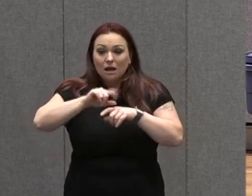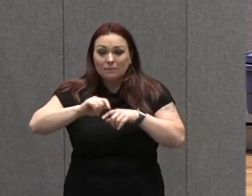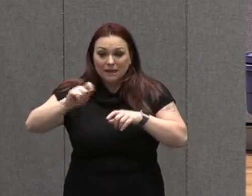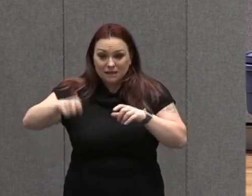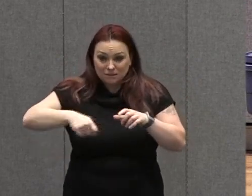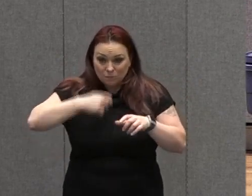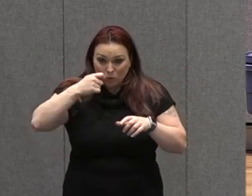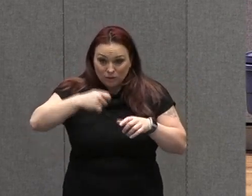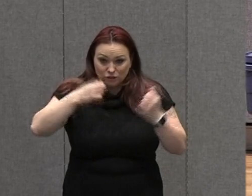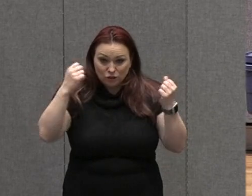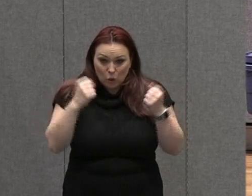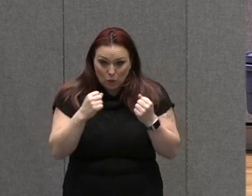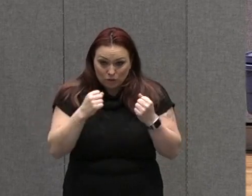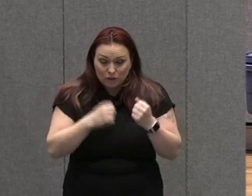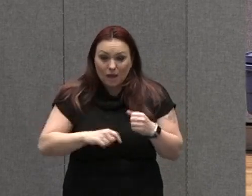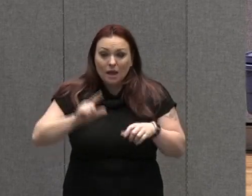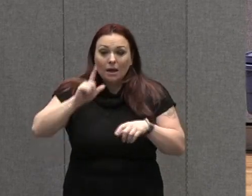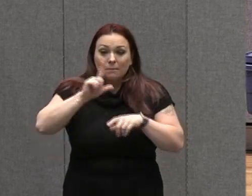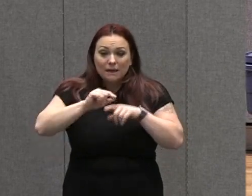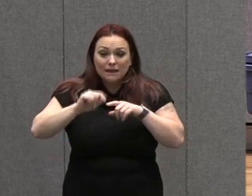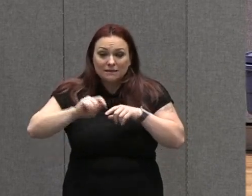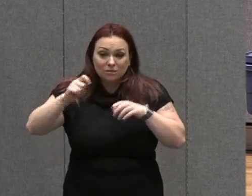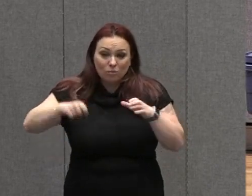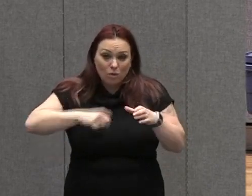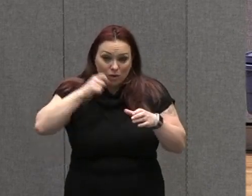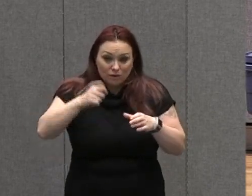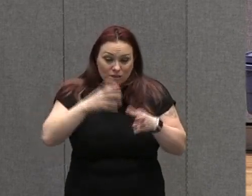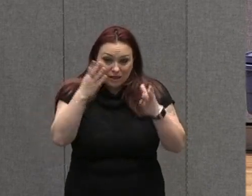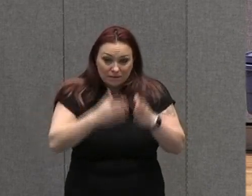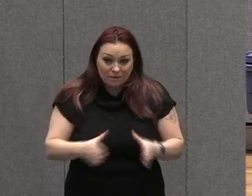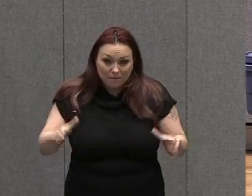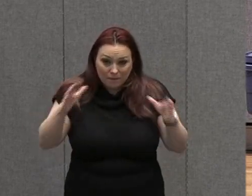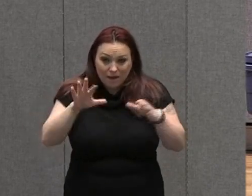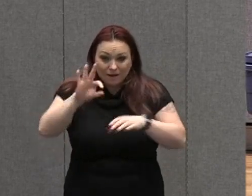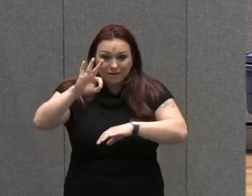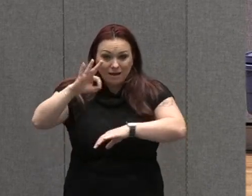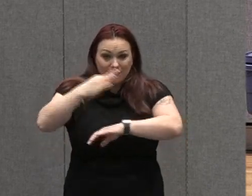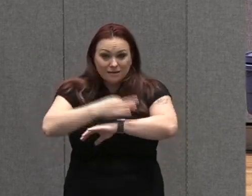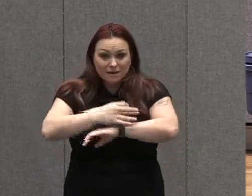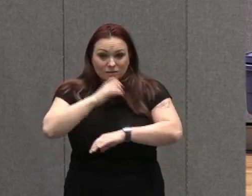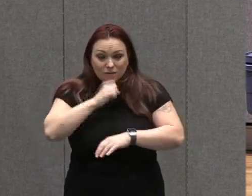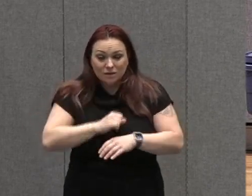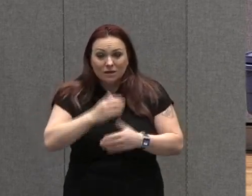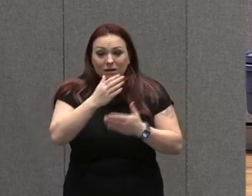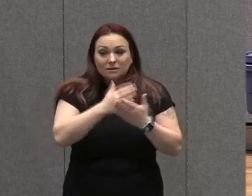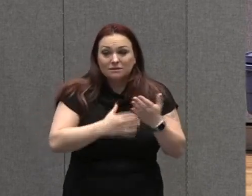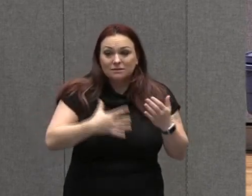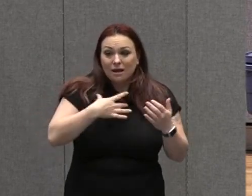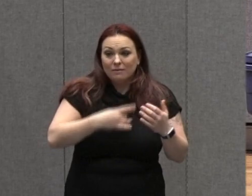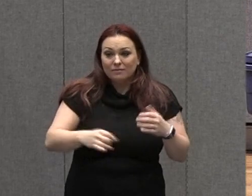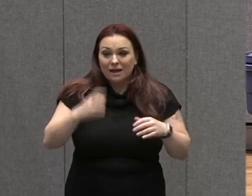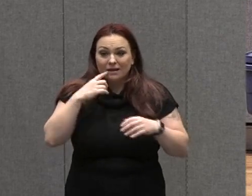Pease porridge in the pot nine days old. Some like it hot, some like it cold,